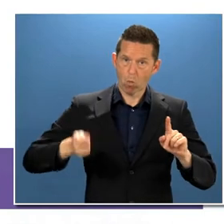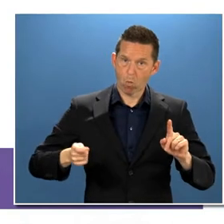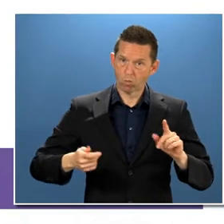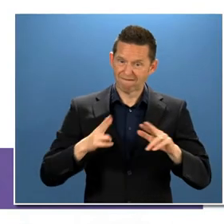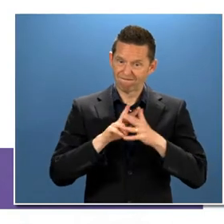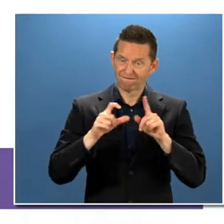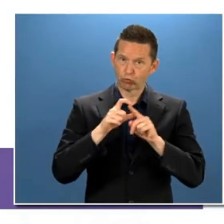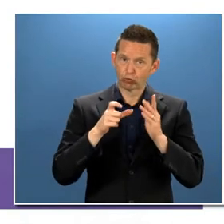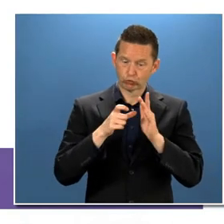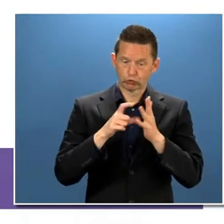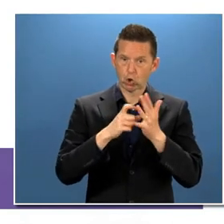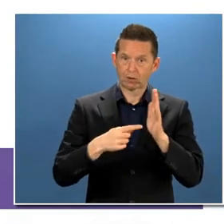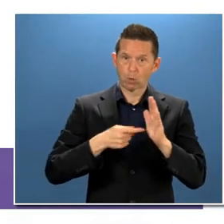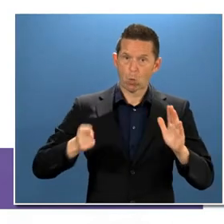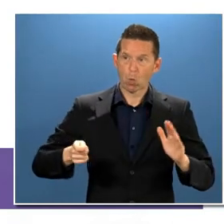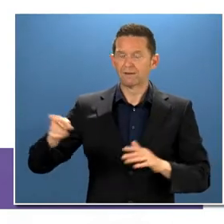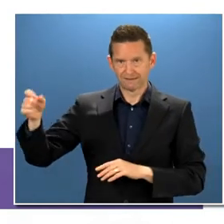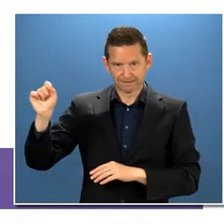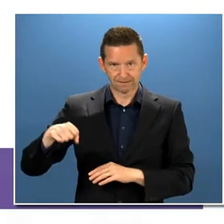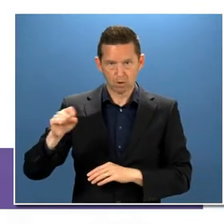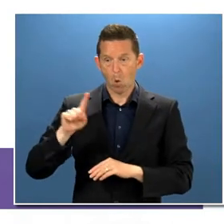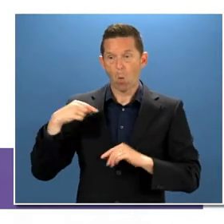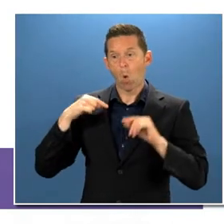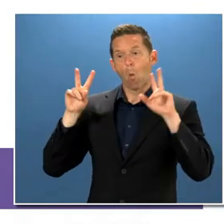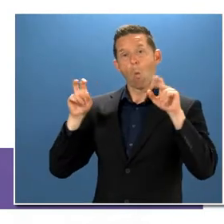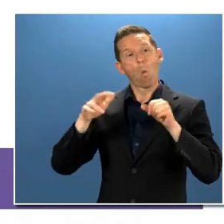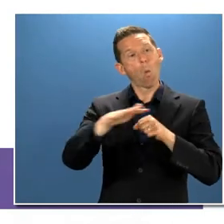Yes. We call those, as lawyers, cost jurisdictions, which means that if